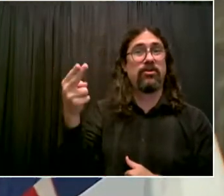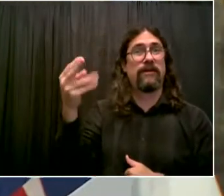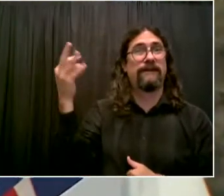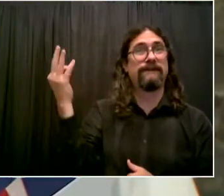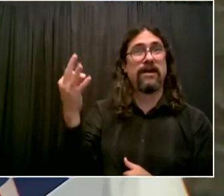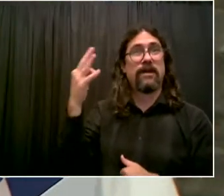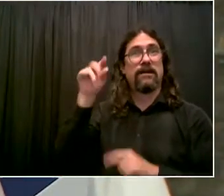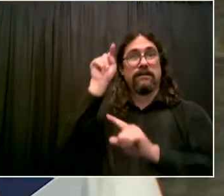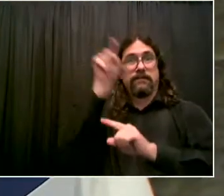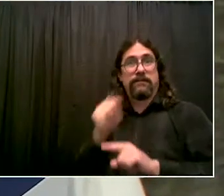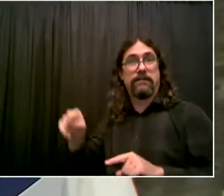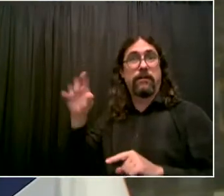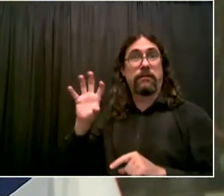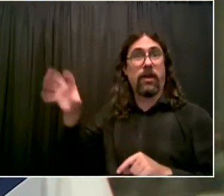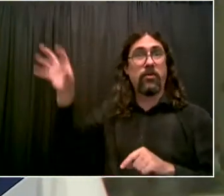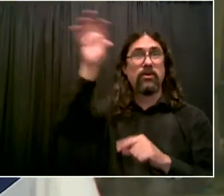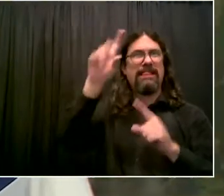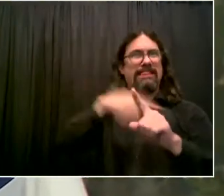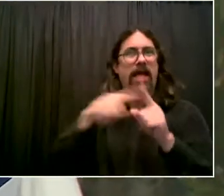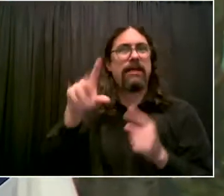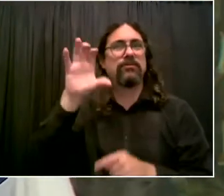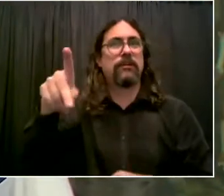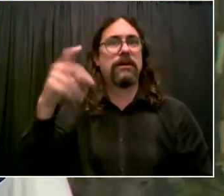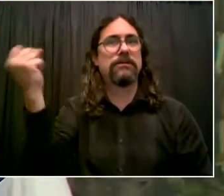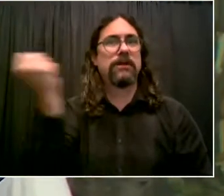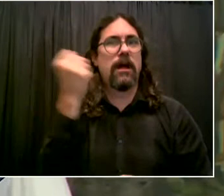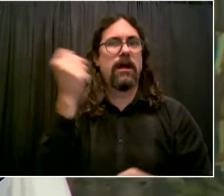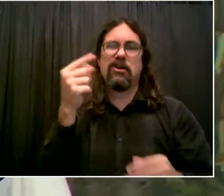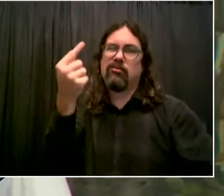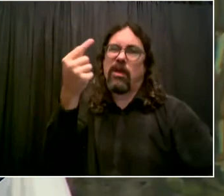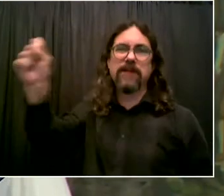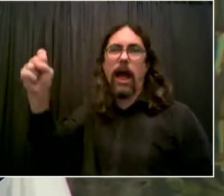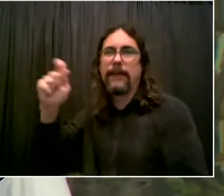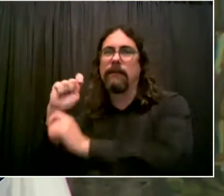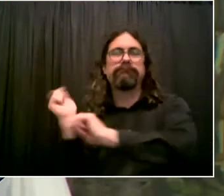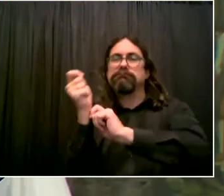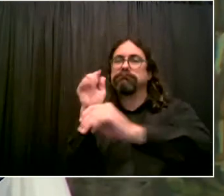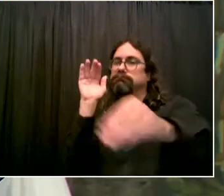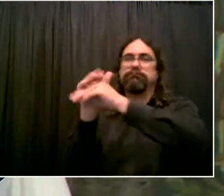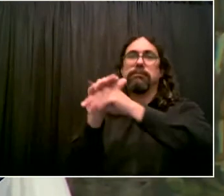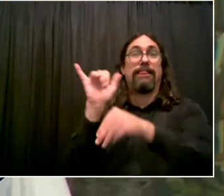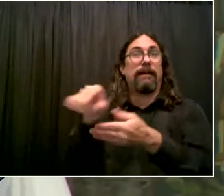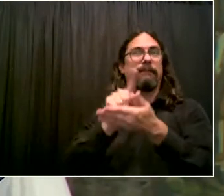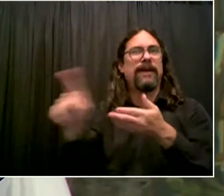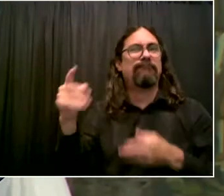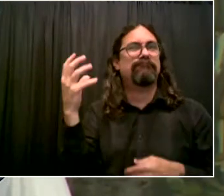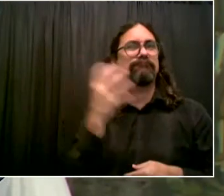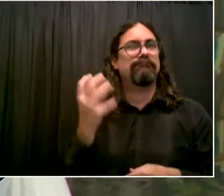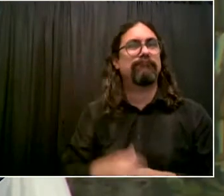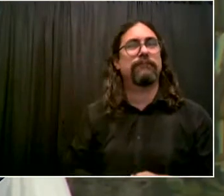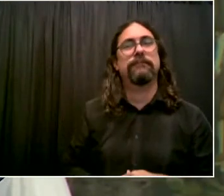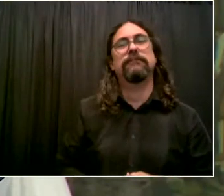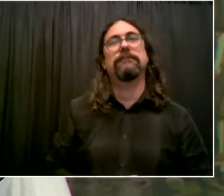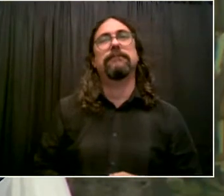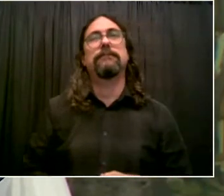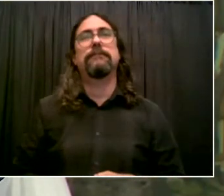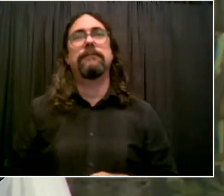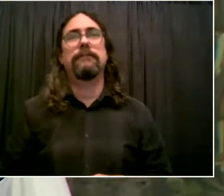I THINK THIS IS GOING TO BE THE MUSICAL WEEK FO NEW YORK HISTORY. THE MOST POWERFUL MUSICAL WEEK IN NEW YORK HISTOY.R MR. MAYOR, IF